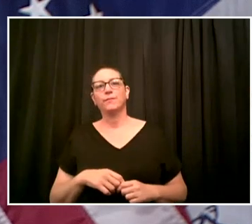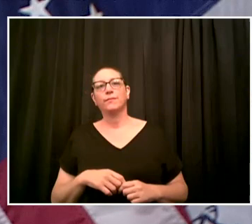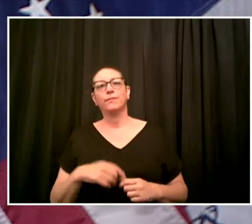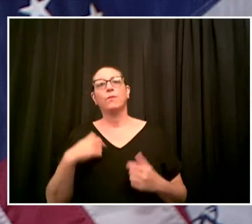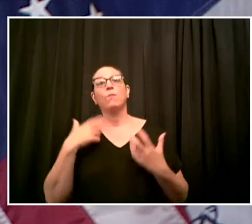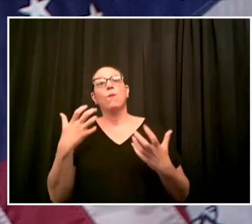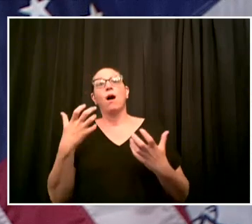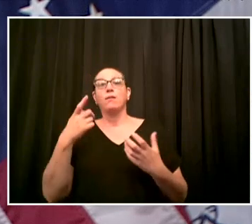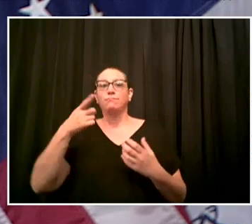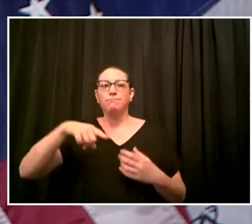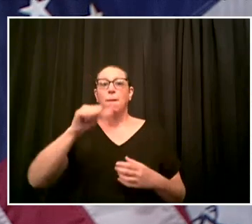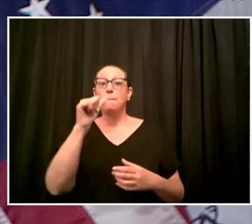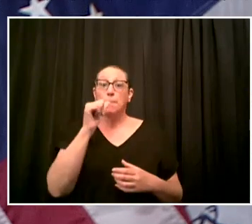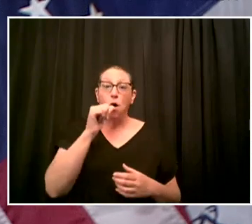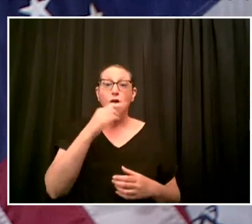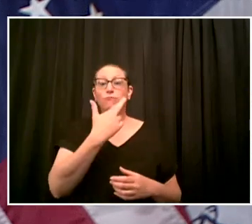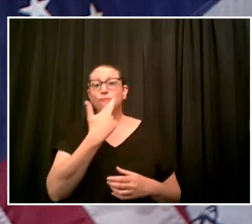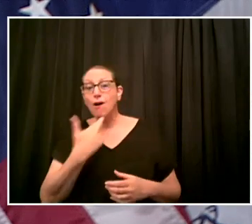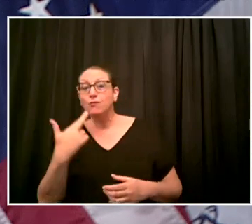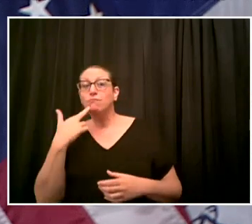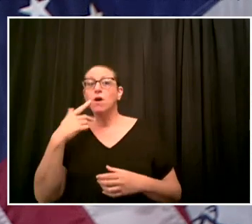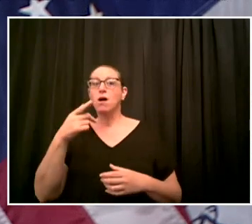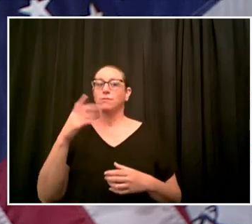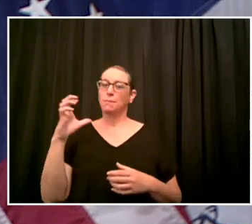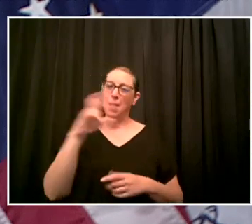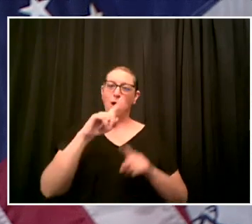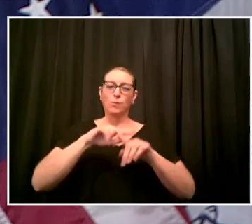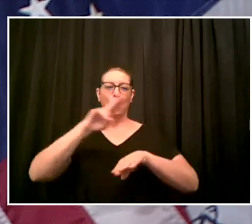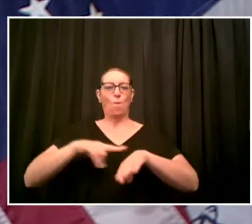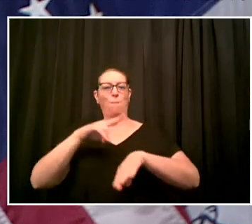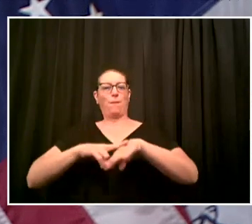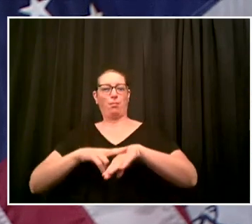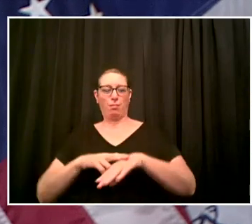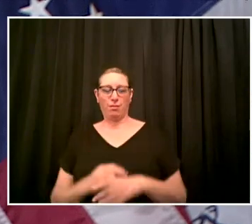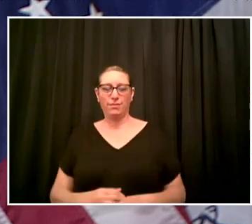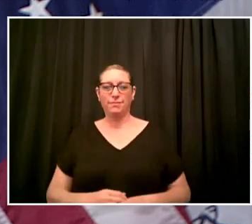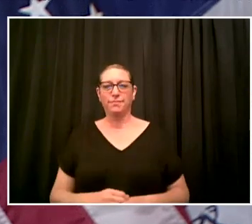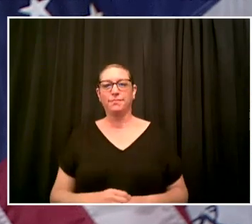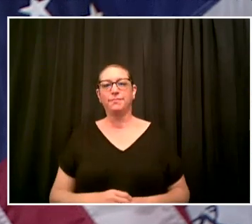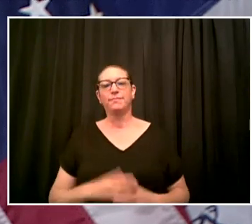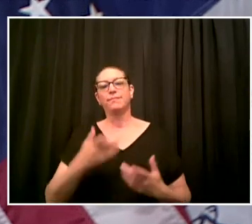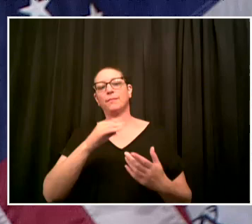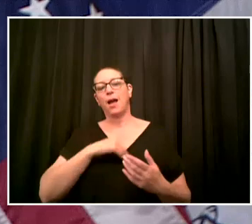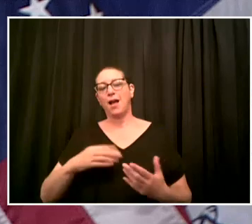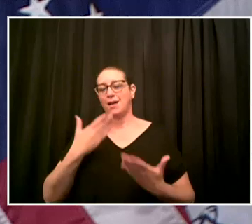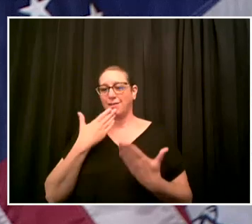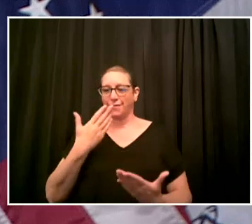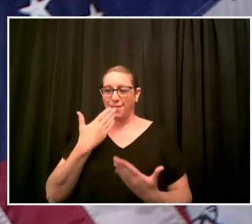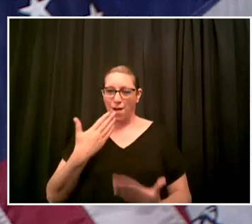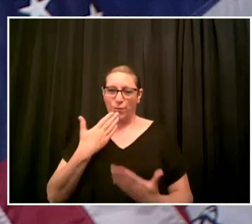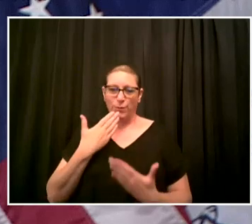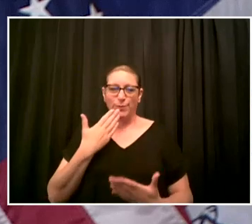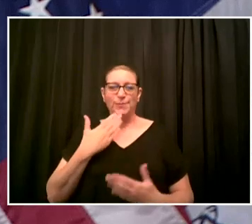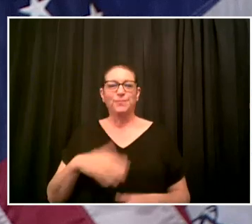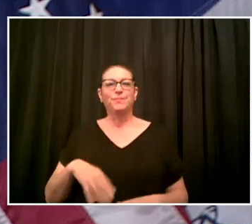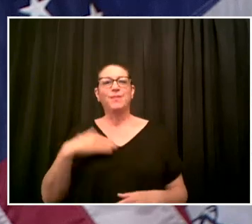TO WORX)■ WITH AL OF YOU TO MAKE SURE OUR HOSPITALITY INDUSTRY DOES COME BEO DOES COME BACK STRONG.